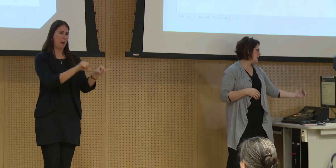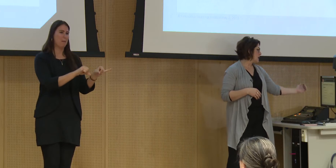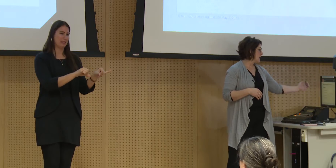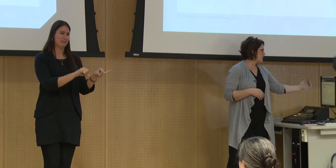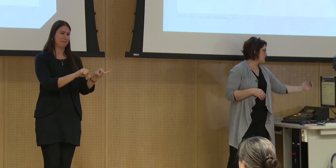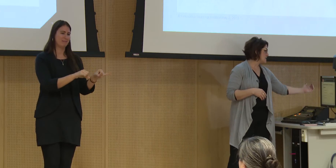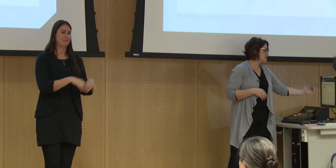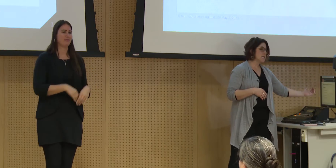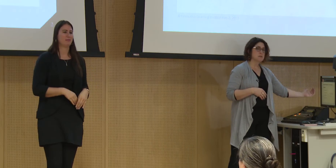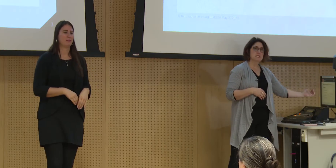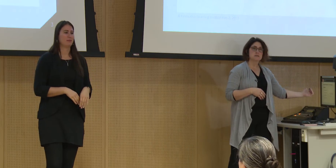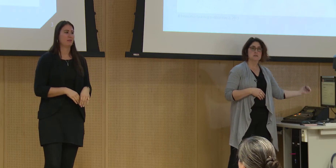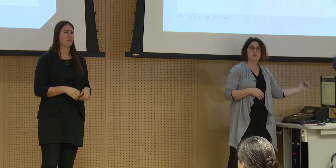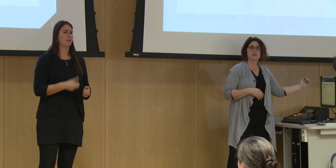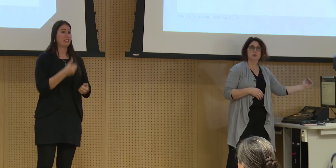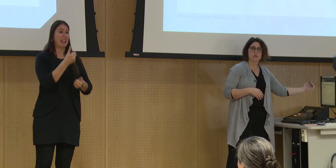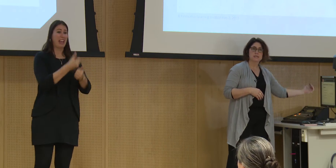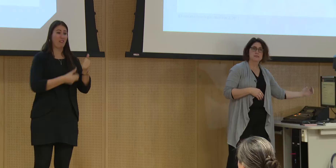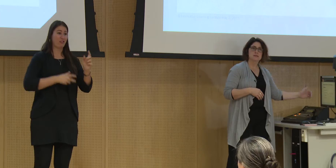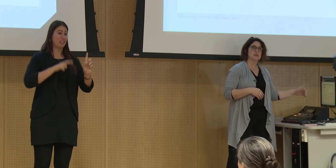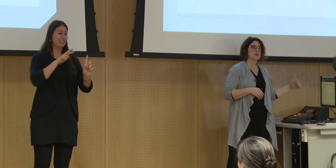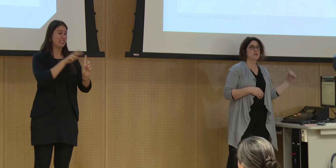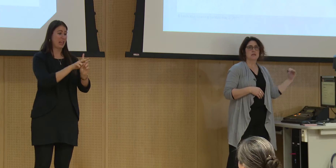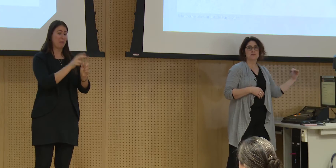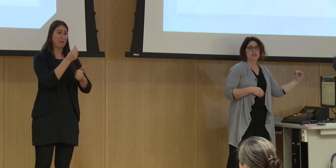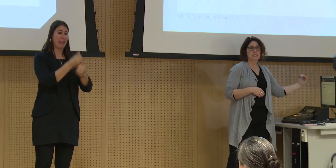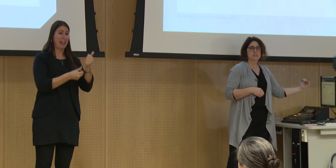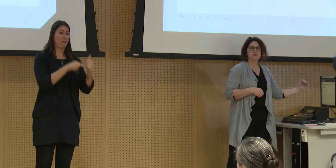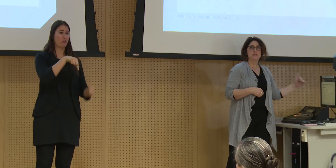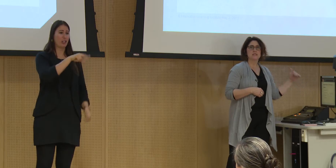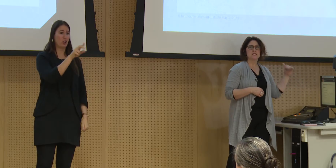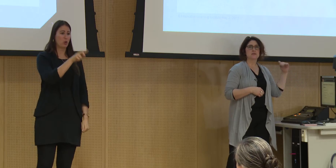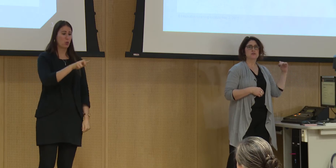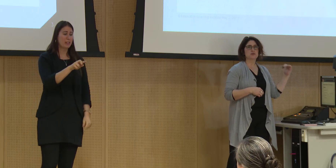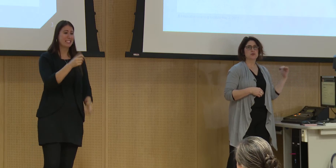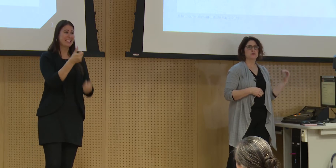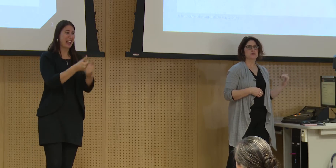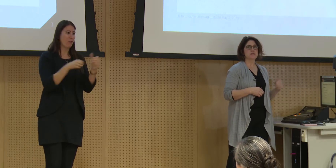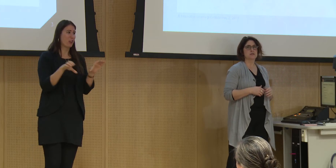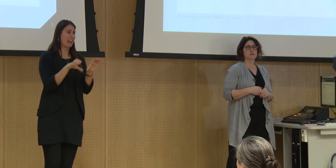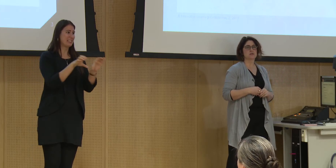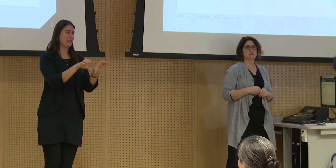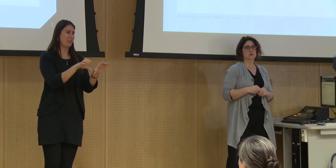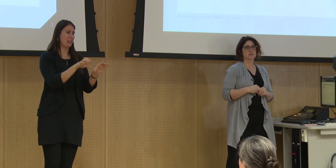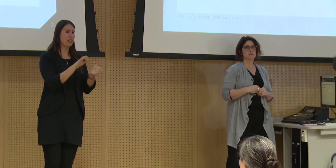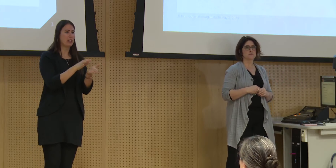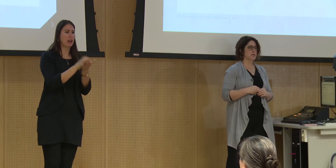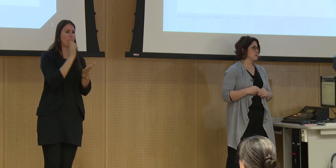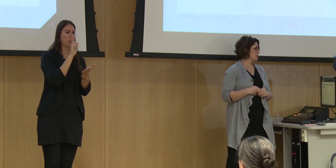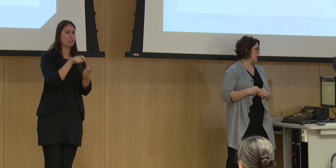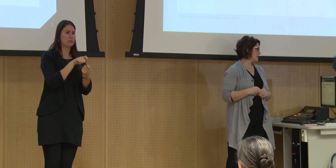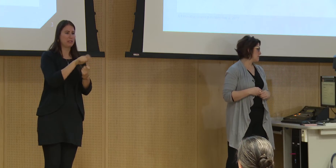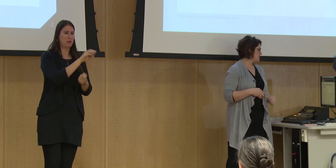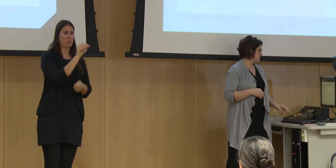Every assignment, every quiz, every activity is a certain percentage towards the final grade.